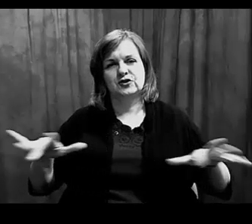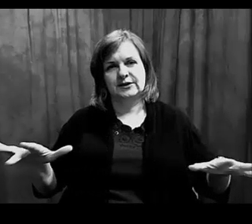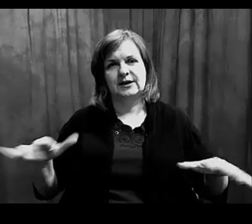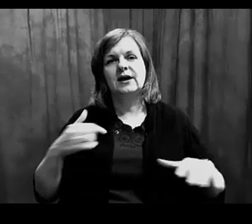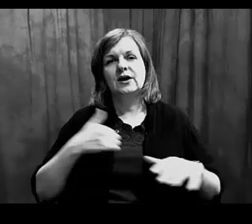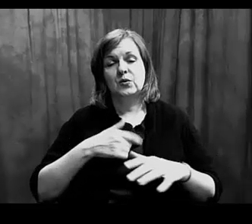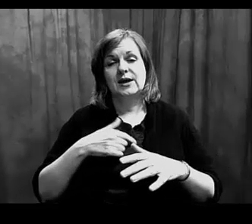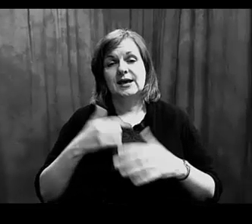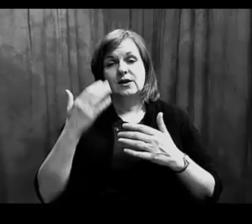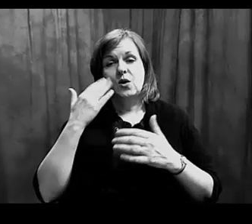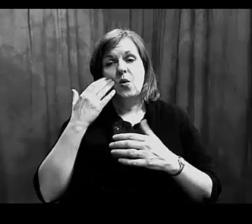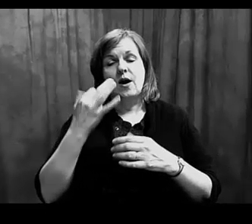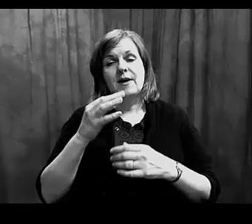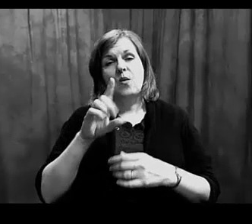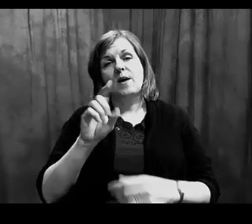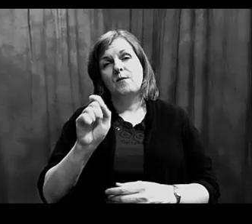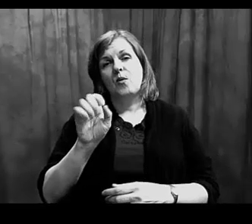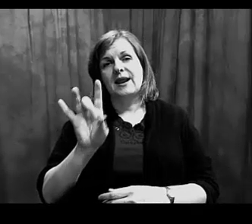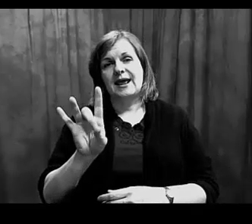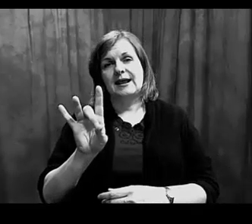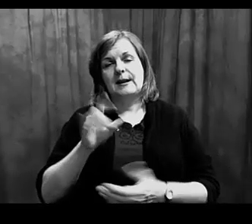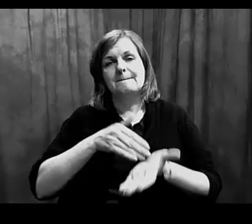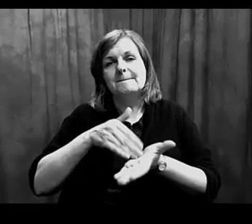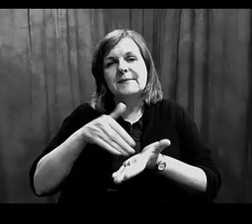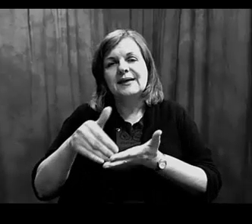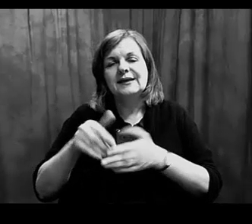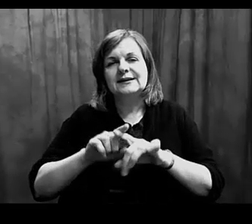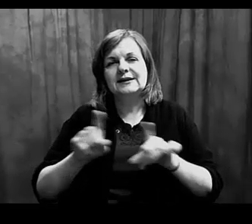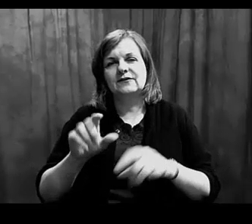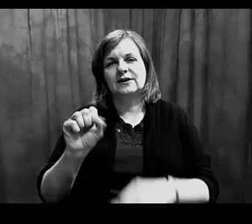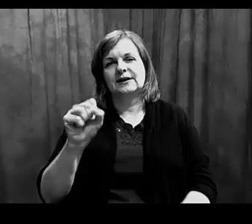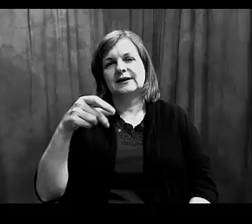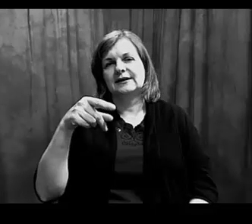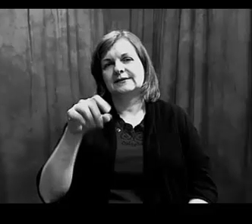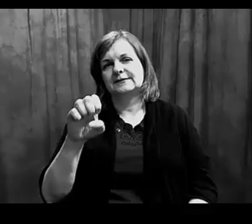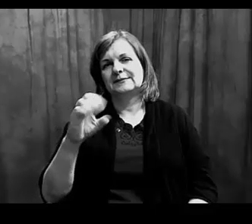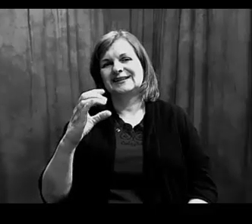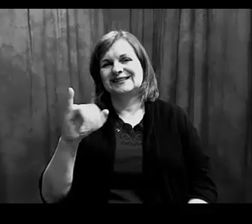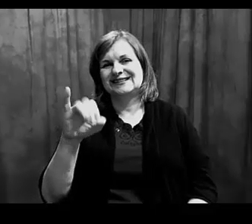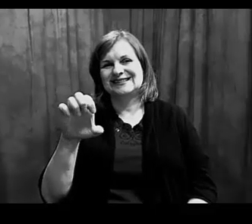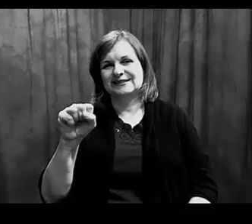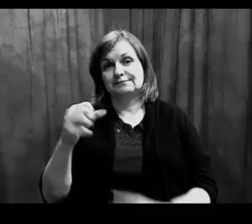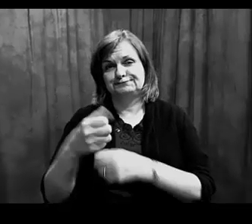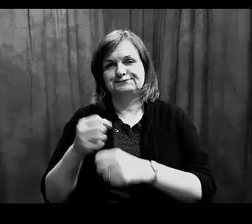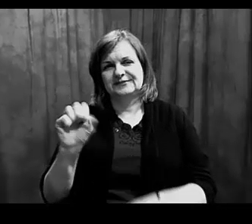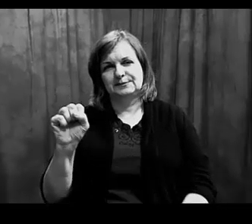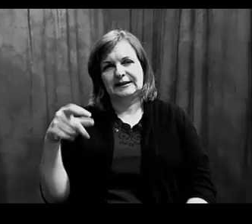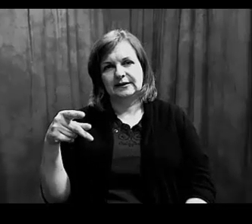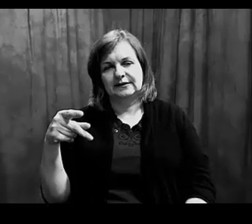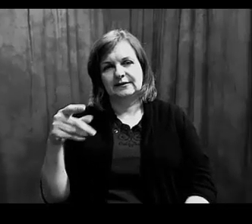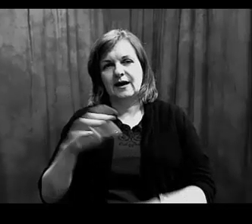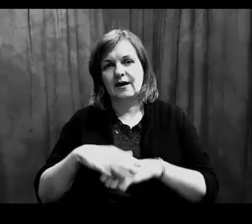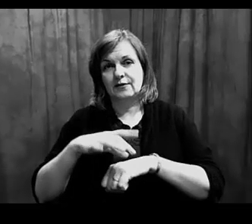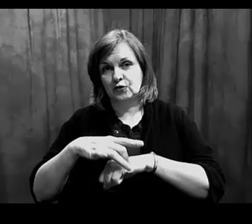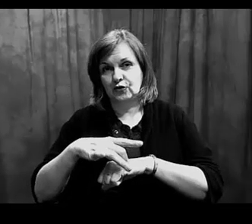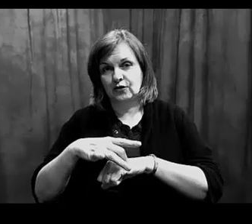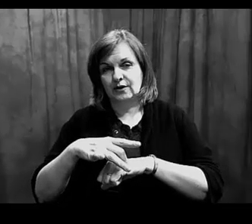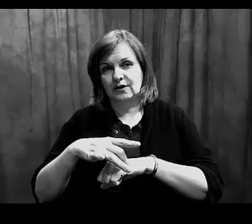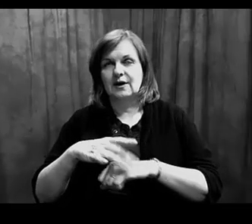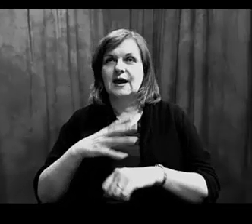there is huge diversity -- to date we've identified about 1.8 million